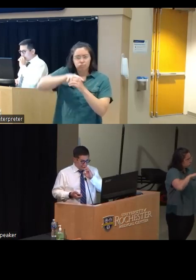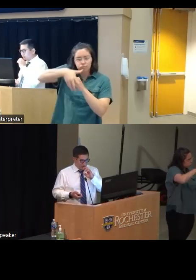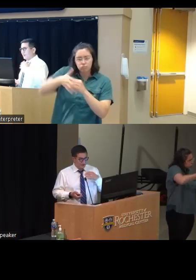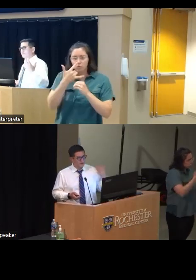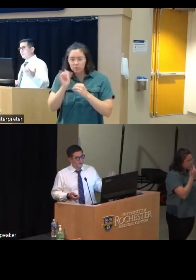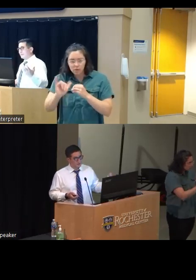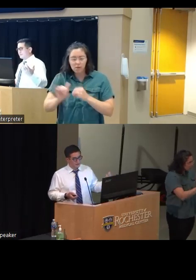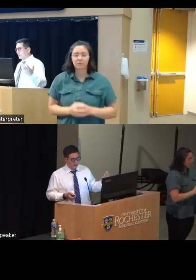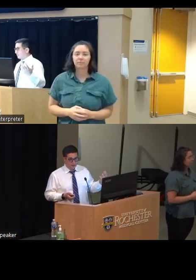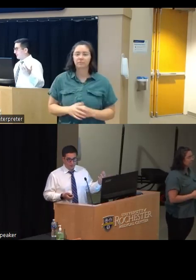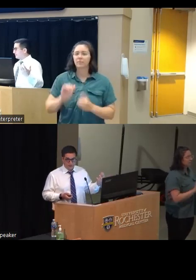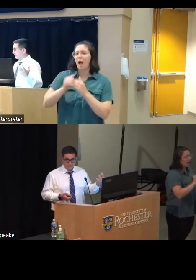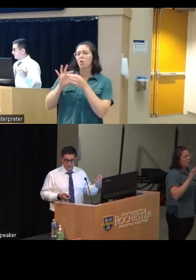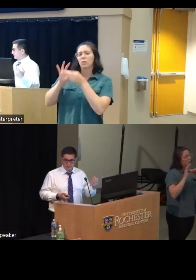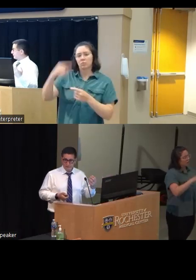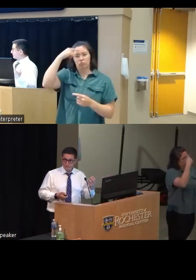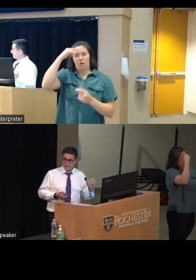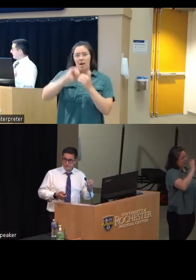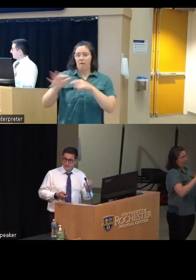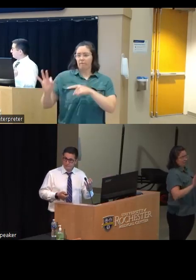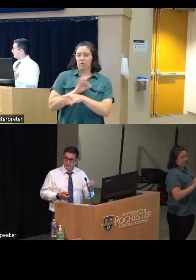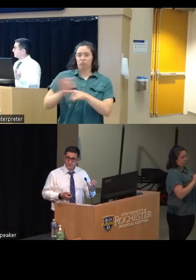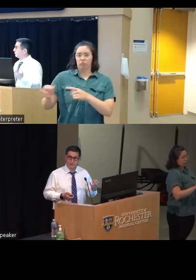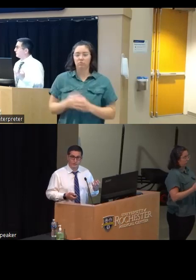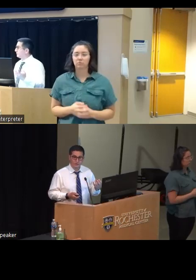but also how does that relate to how the brain is functioning so is the eye potentially a